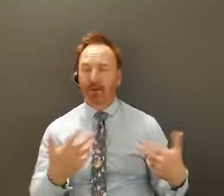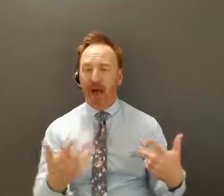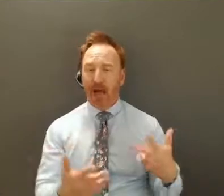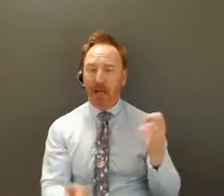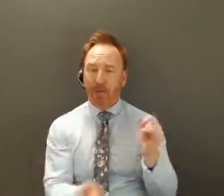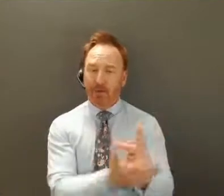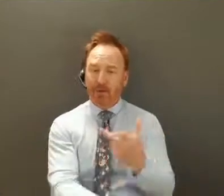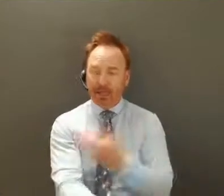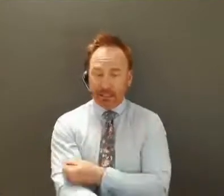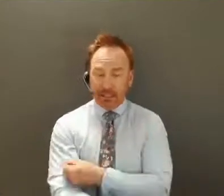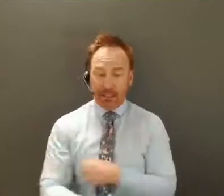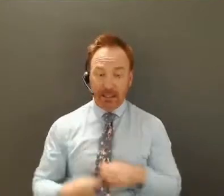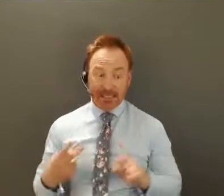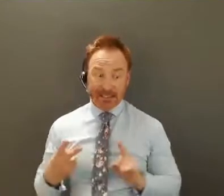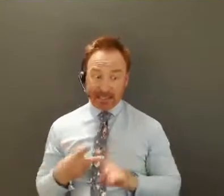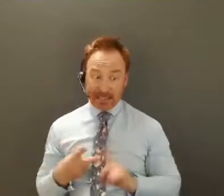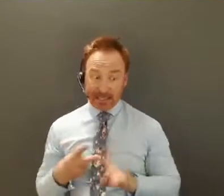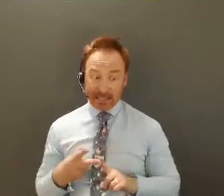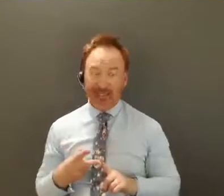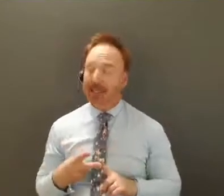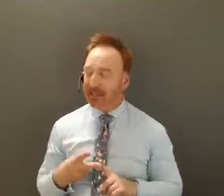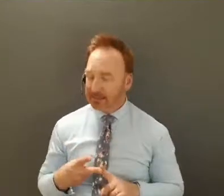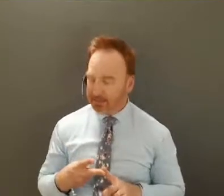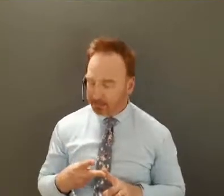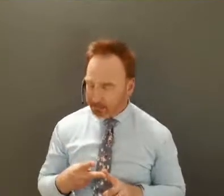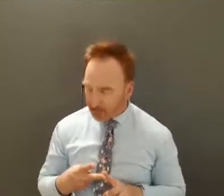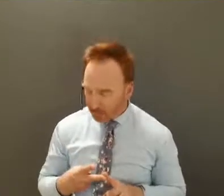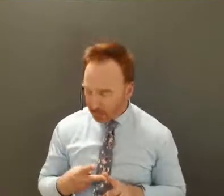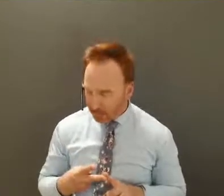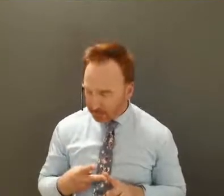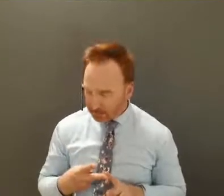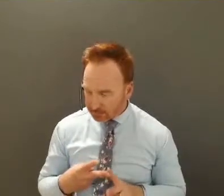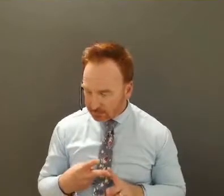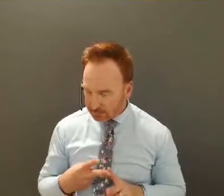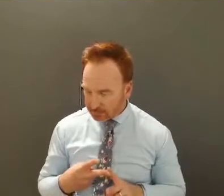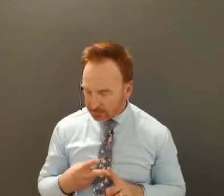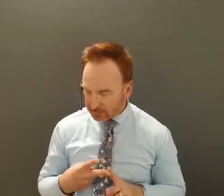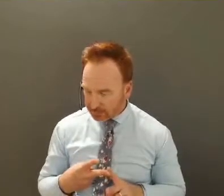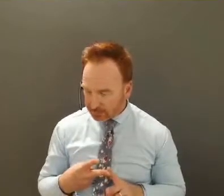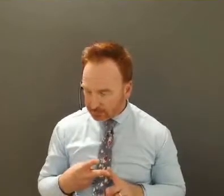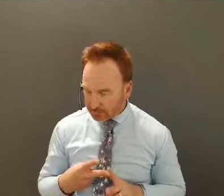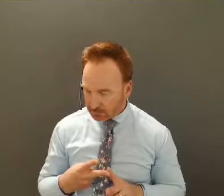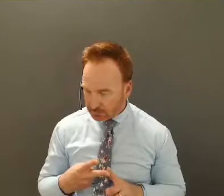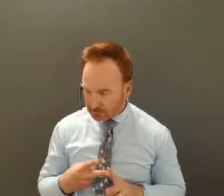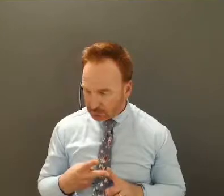Canadian press. Reporter: I have a question